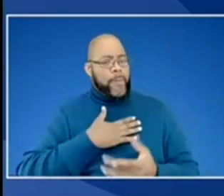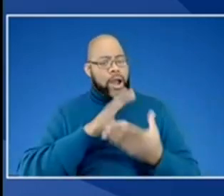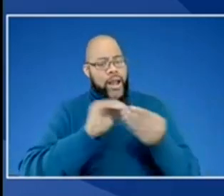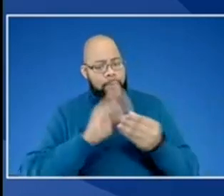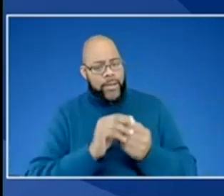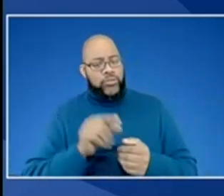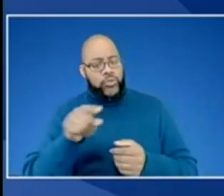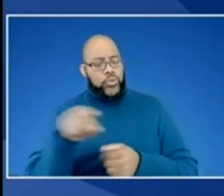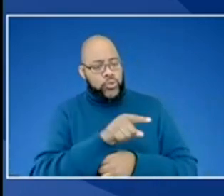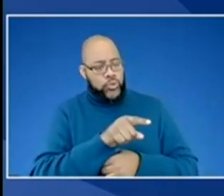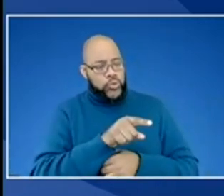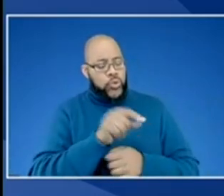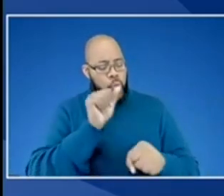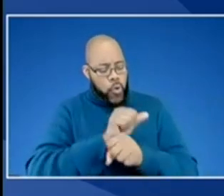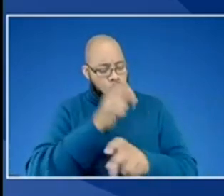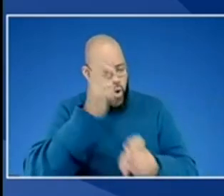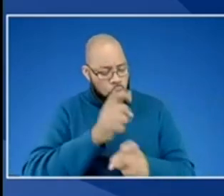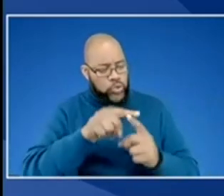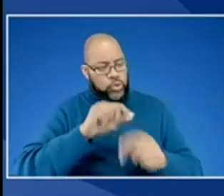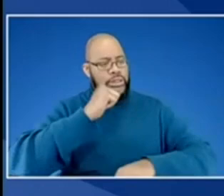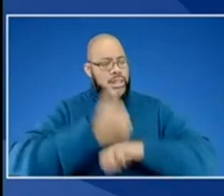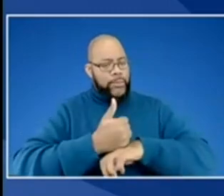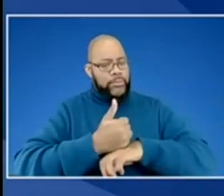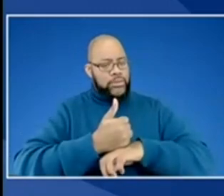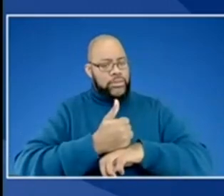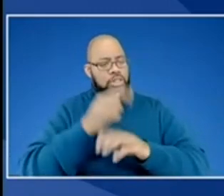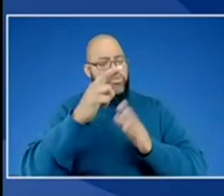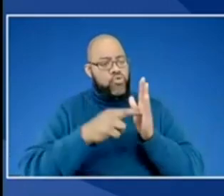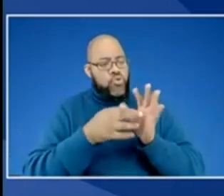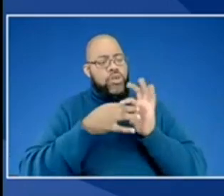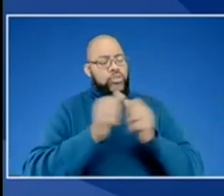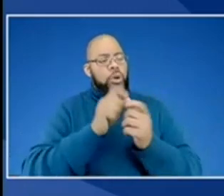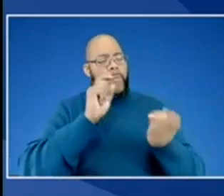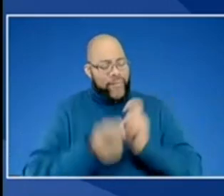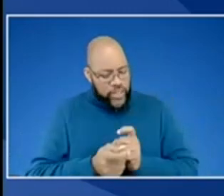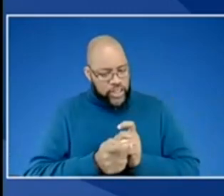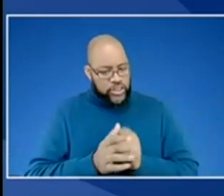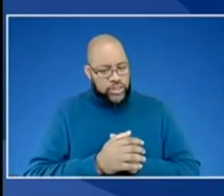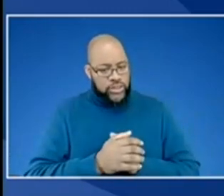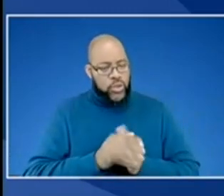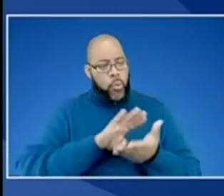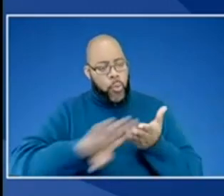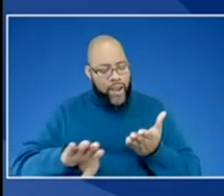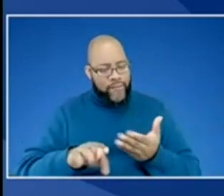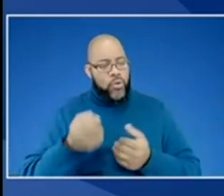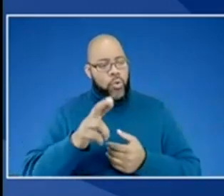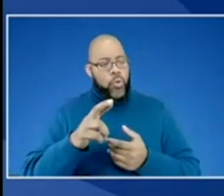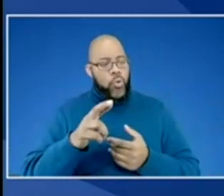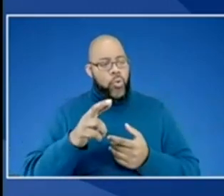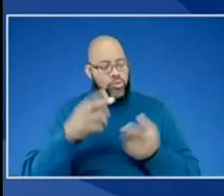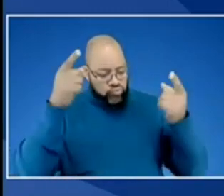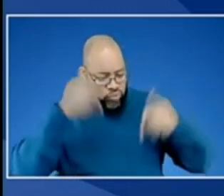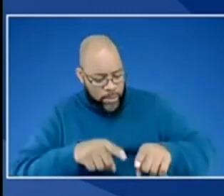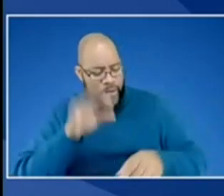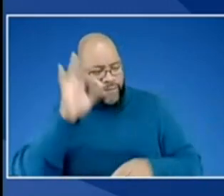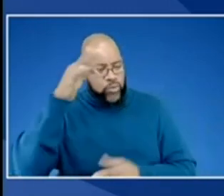work diligently to establish a rule related to the modification, waiver, or compromise of Federal Student Loans.